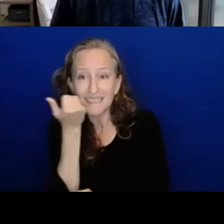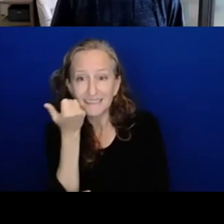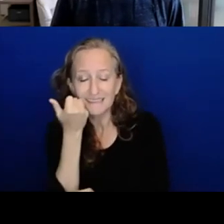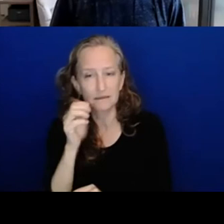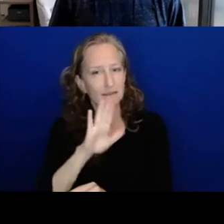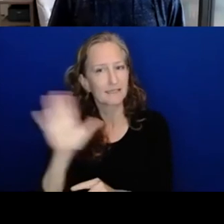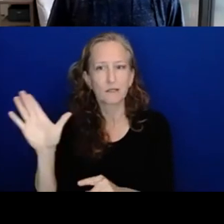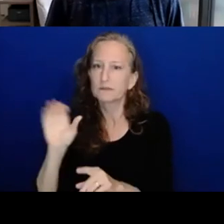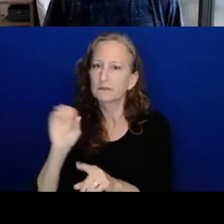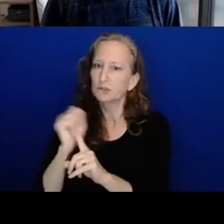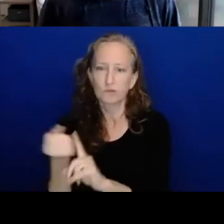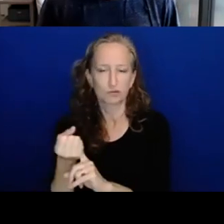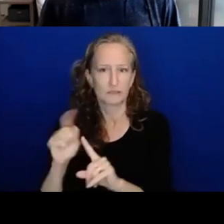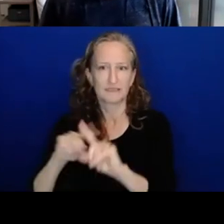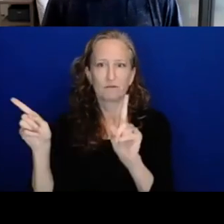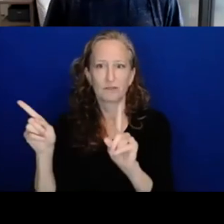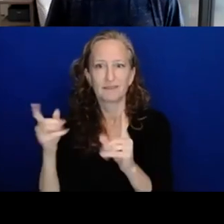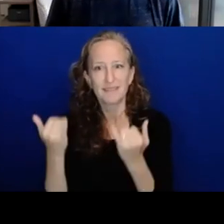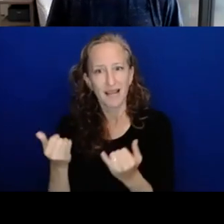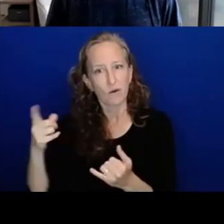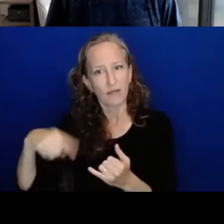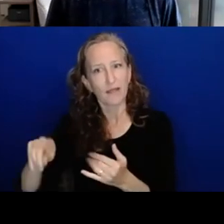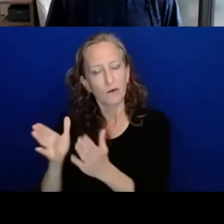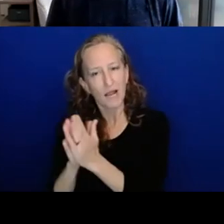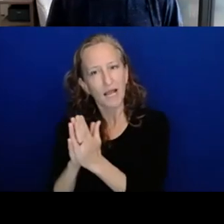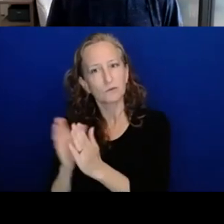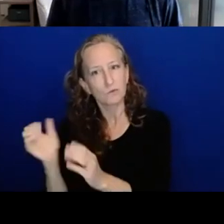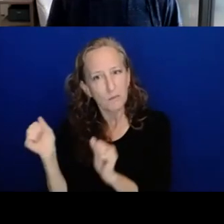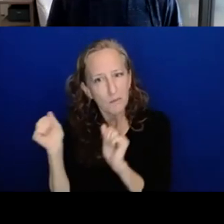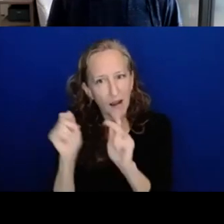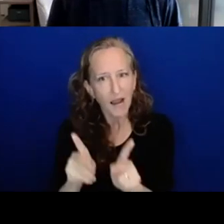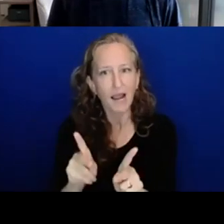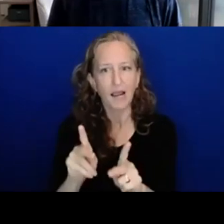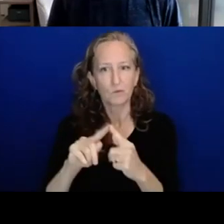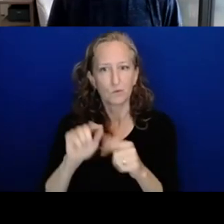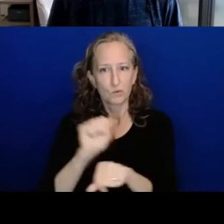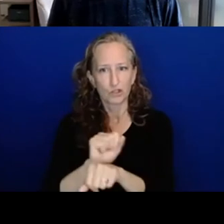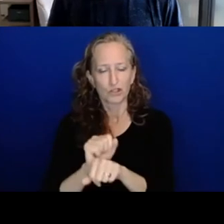asked to return to a physical work site even now when so many things are up in the air.